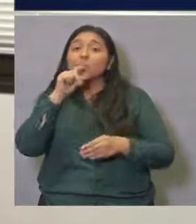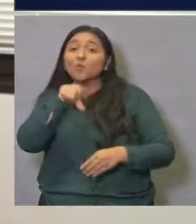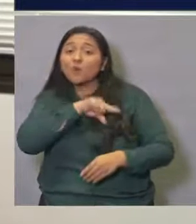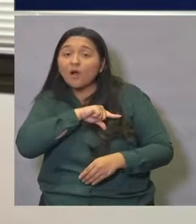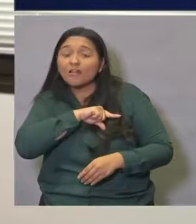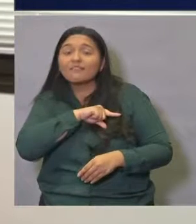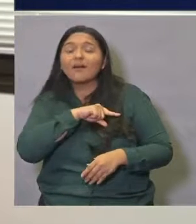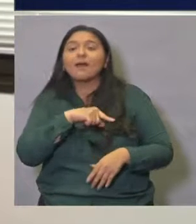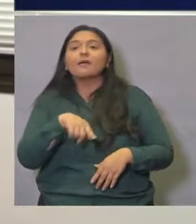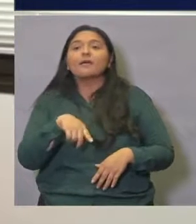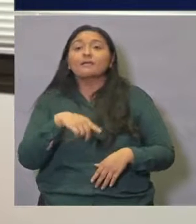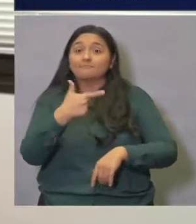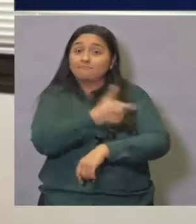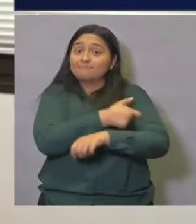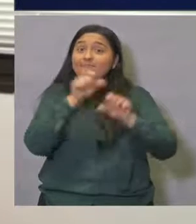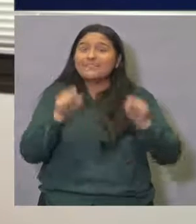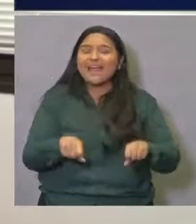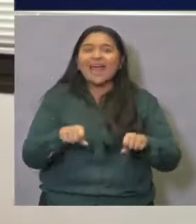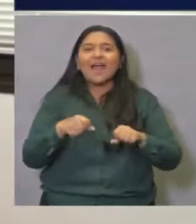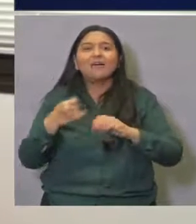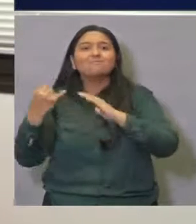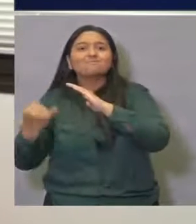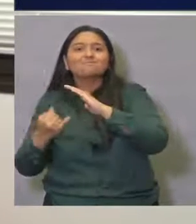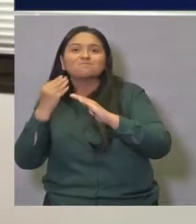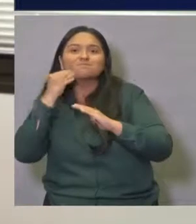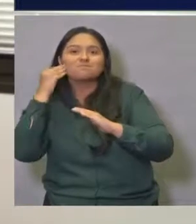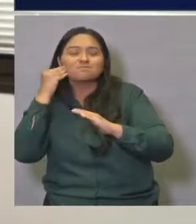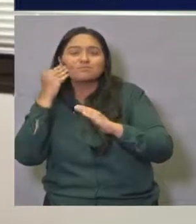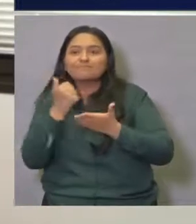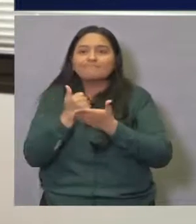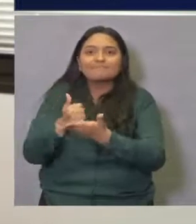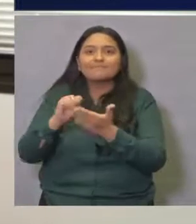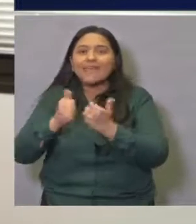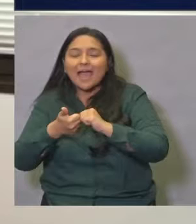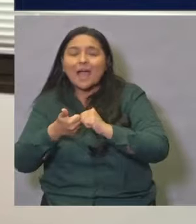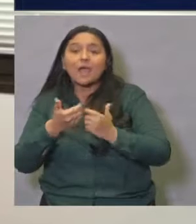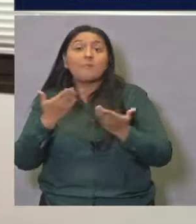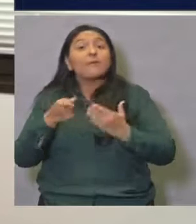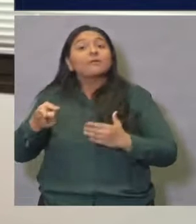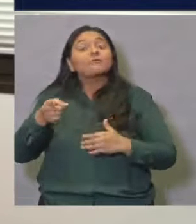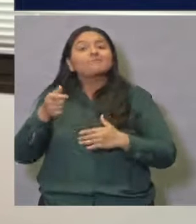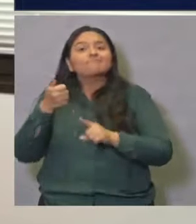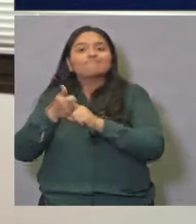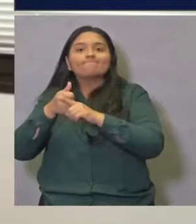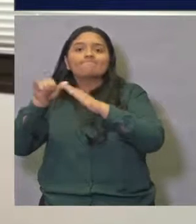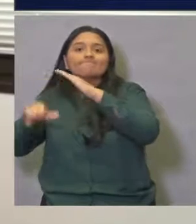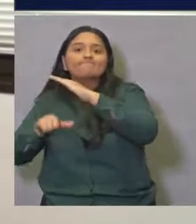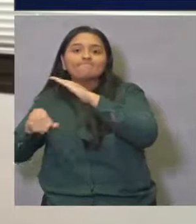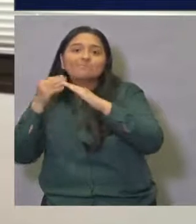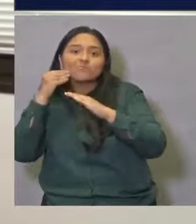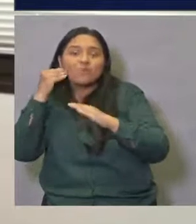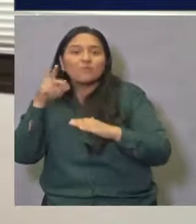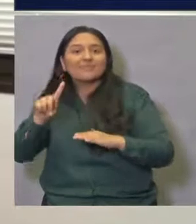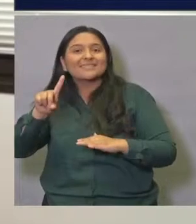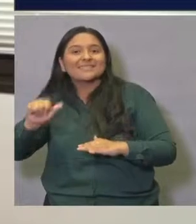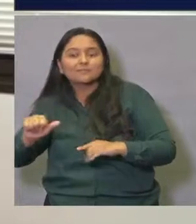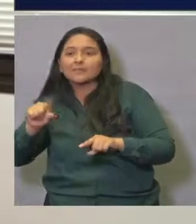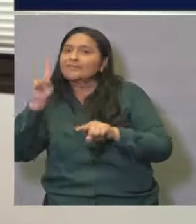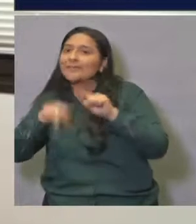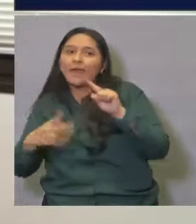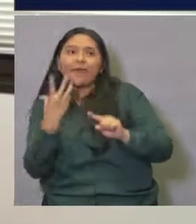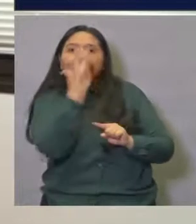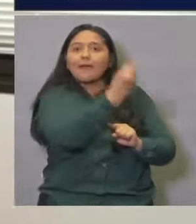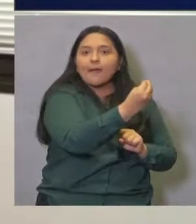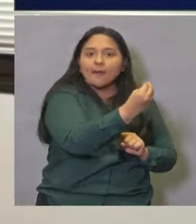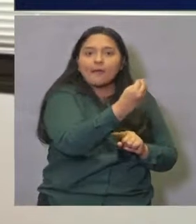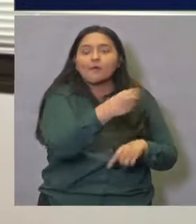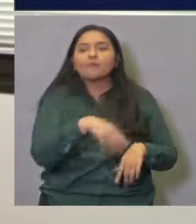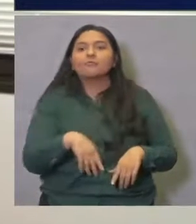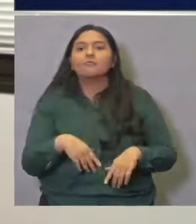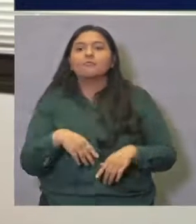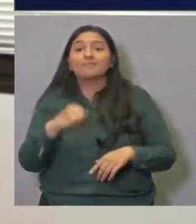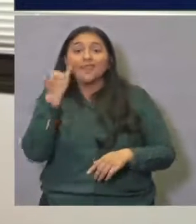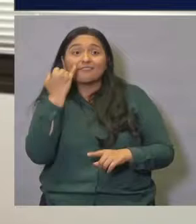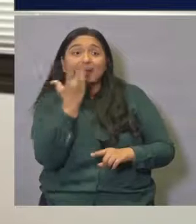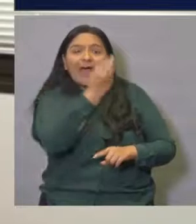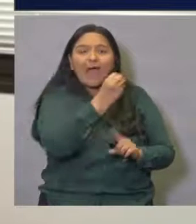TENEMOS QUE ESFORZARNOS PARA